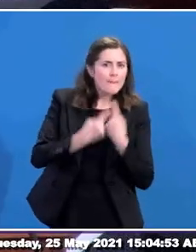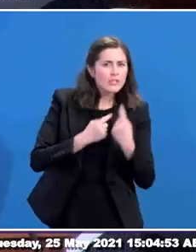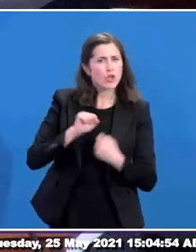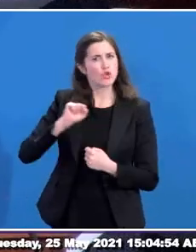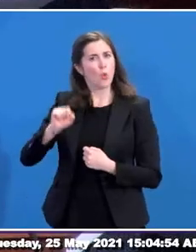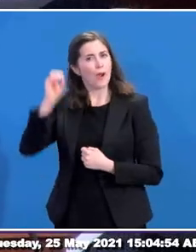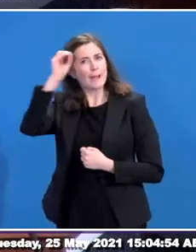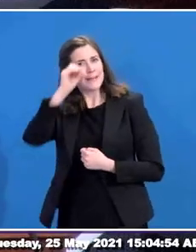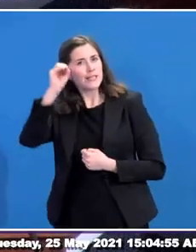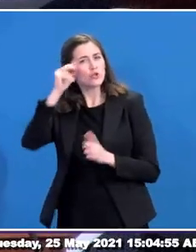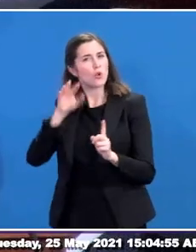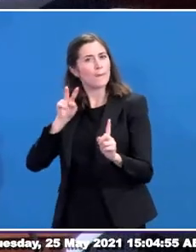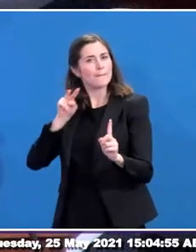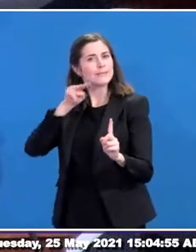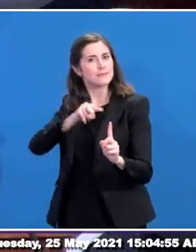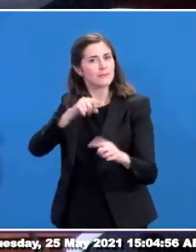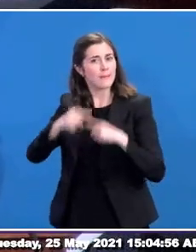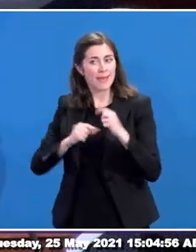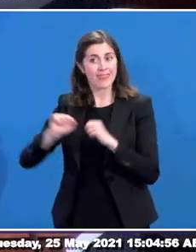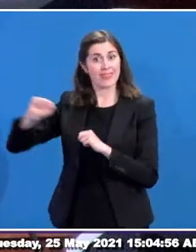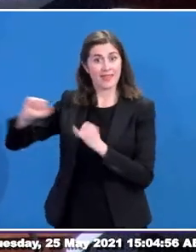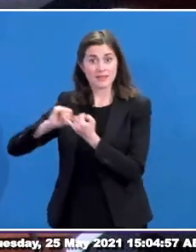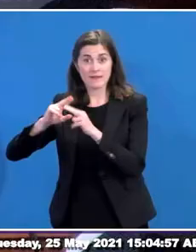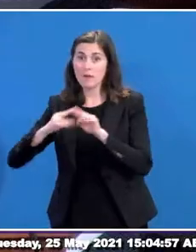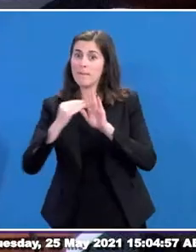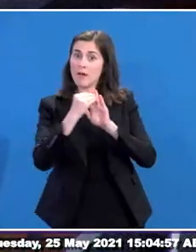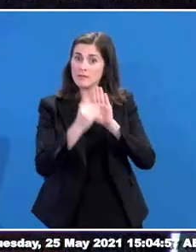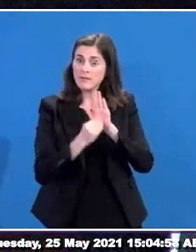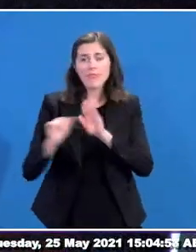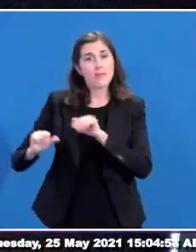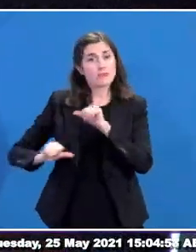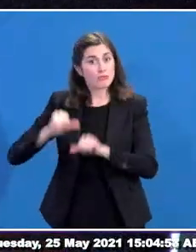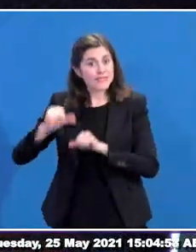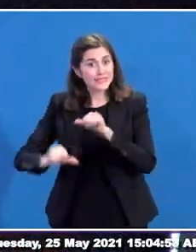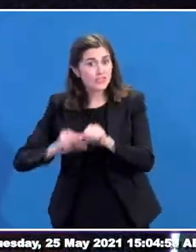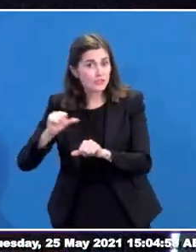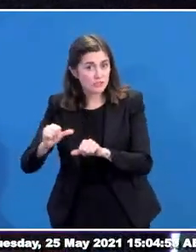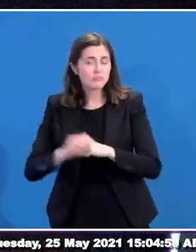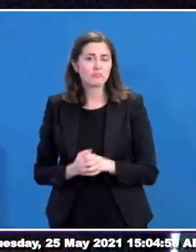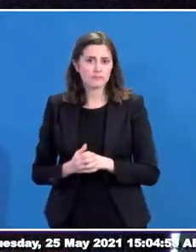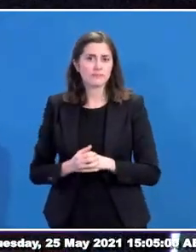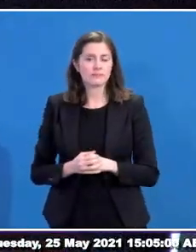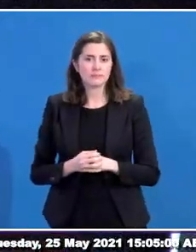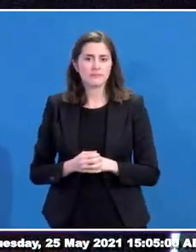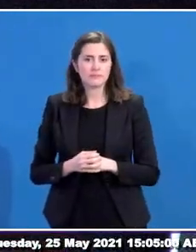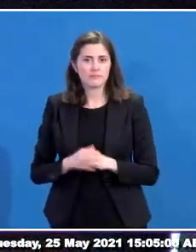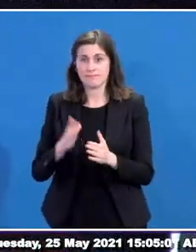policies and procedures, firstly with respect to medication, and you say: